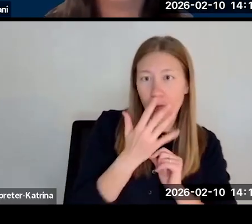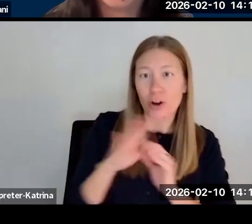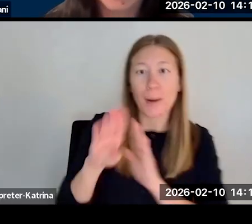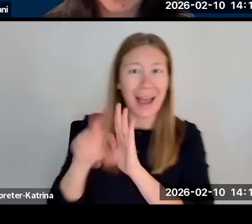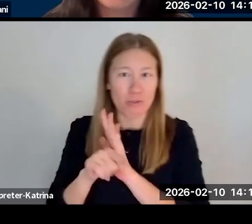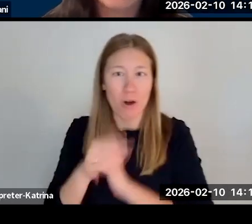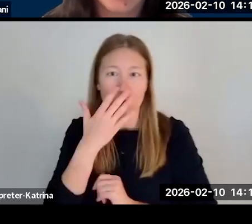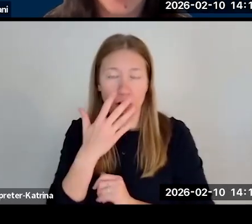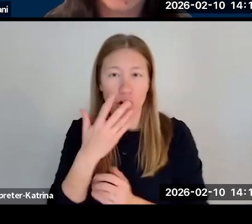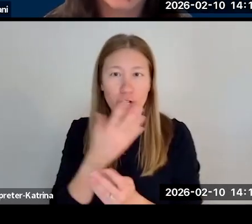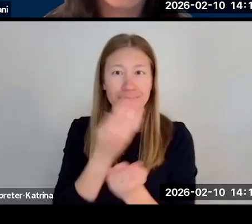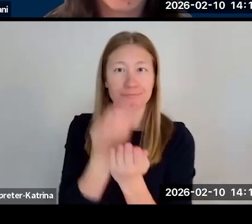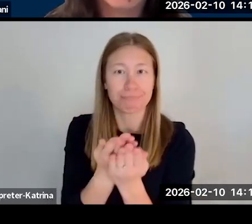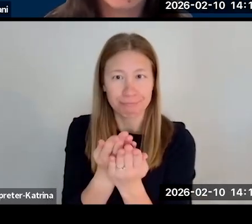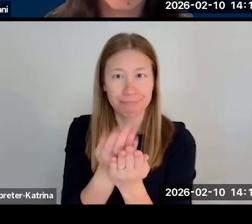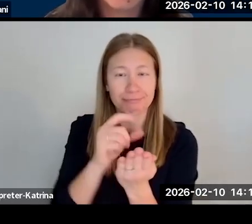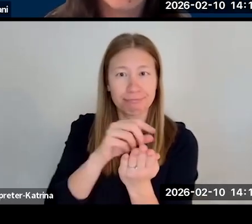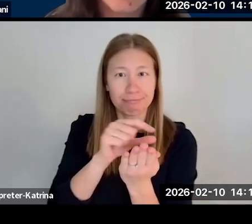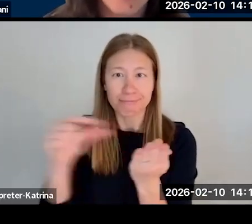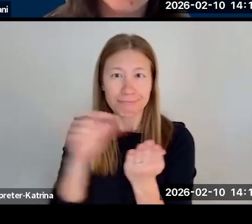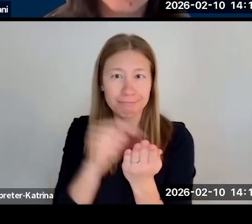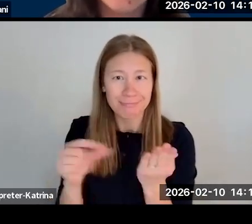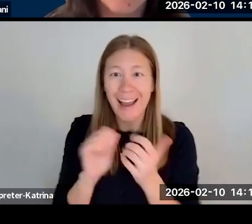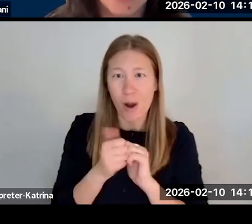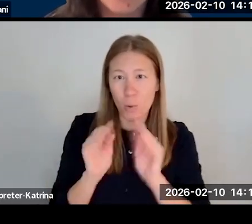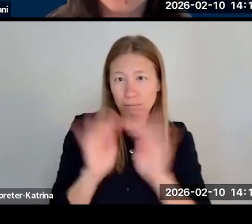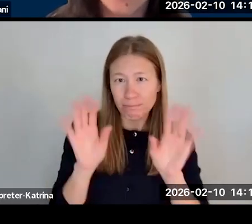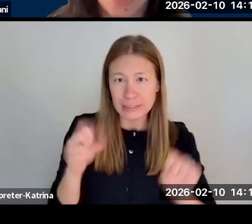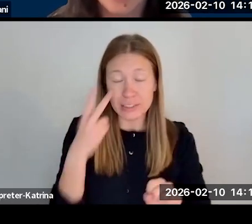So right now the header of my slide as a maze